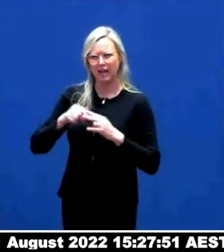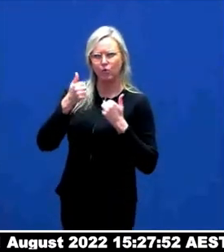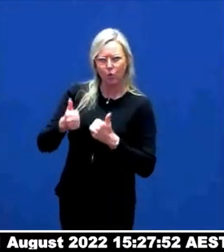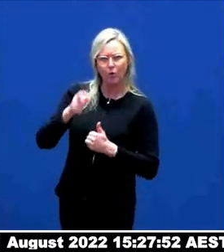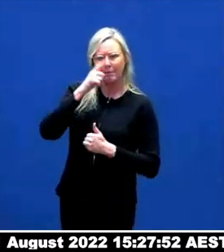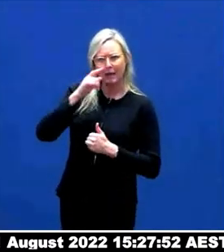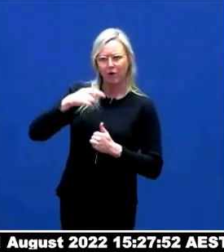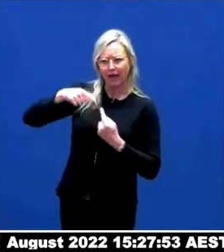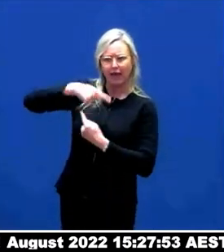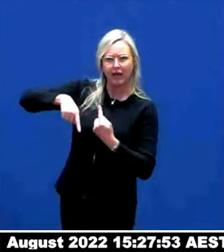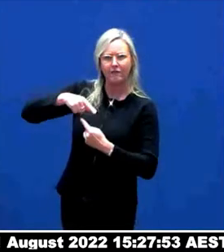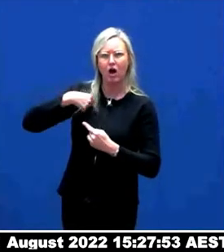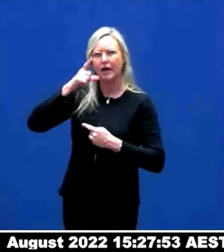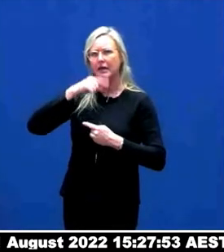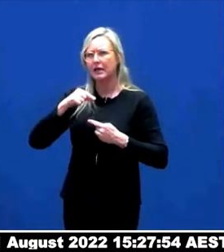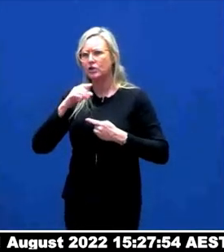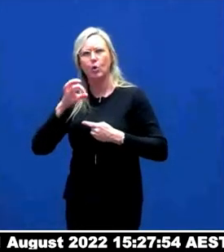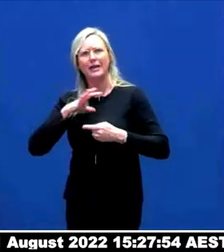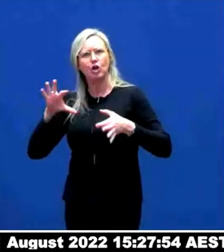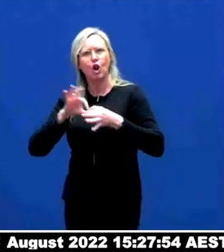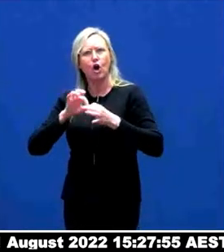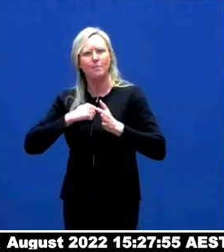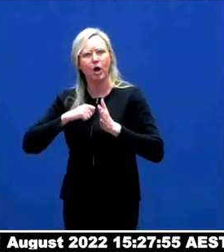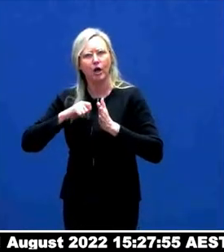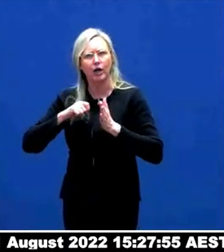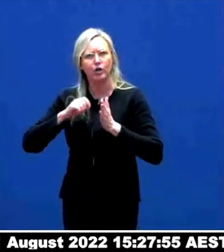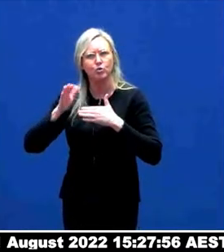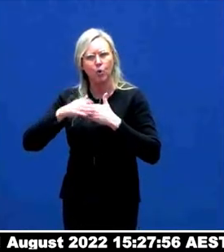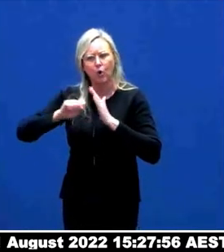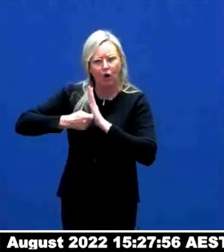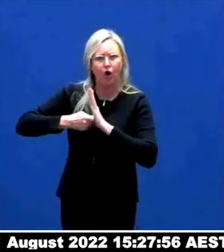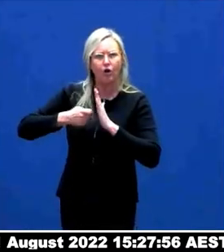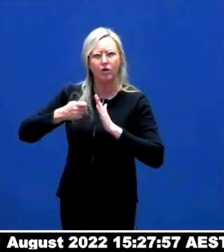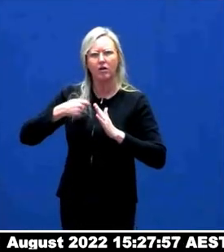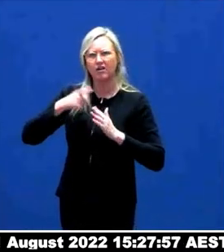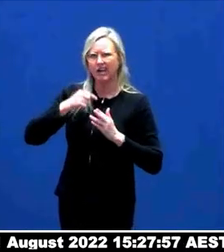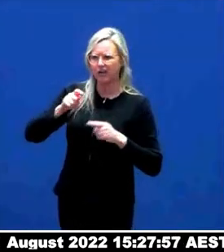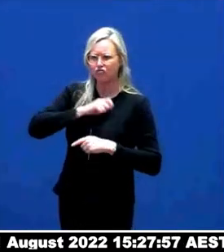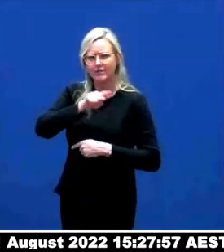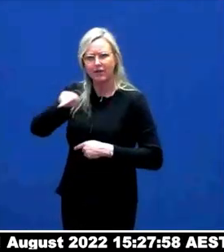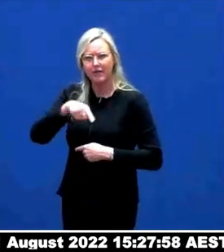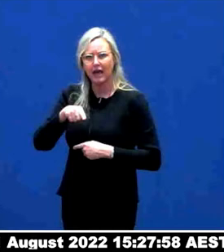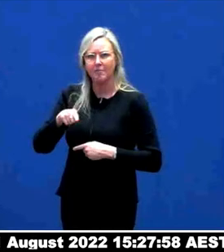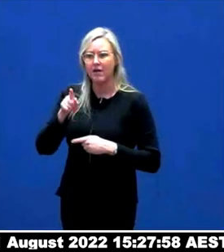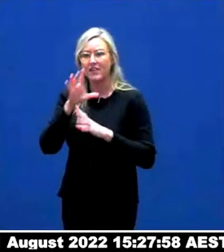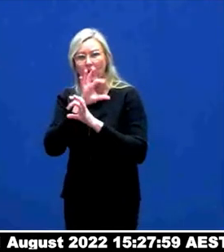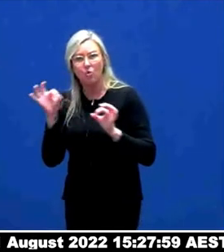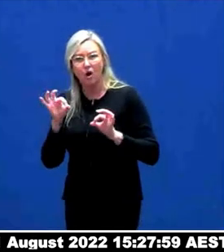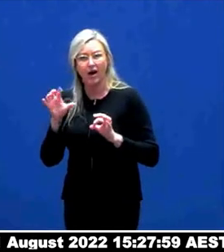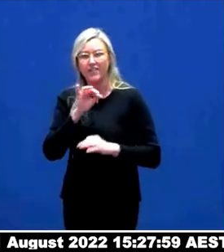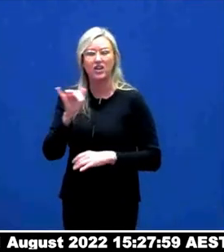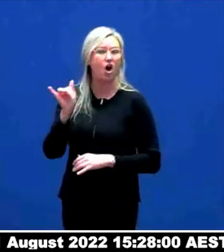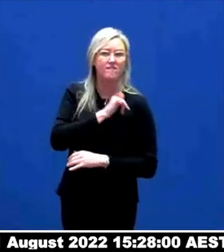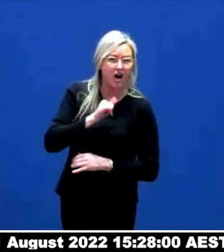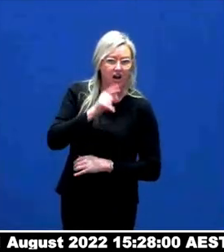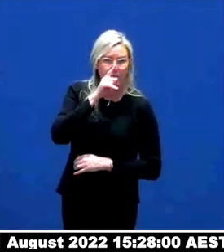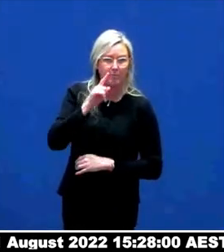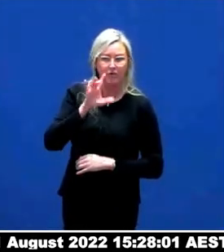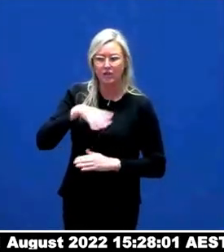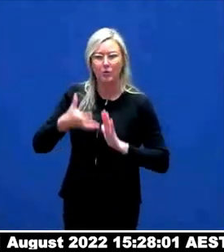being robbed, if they're quiet, they're not violent and they're not thieves, then you can